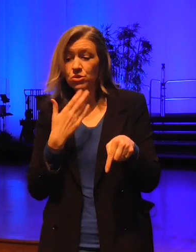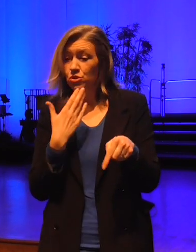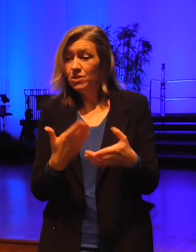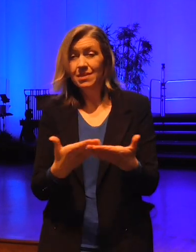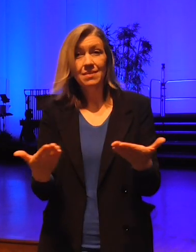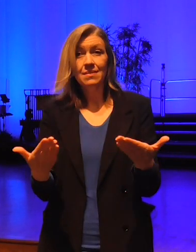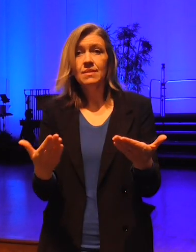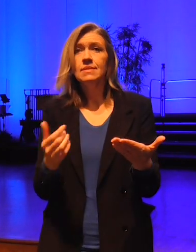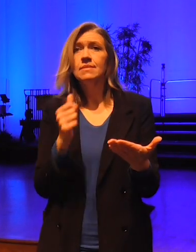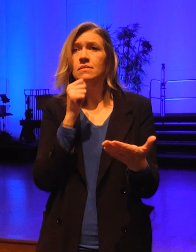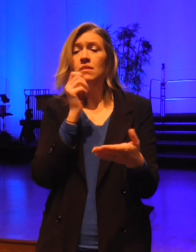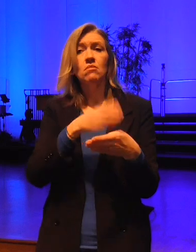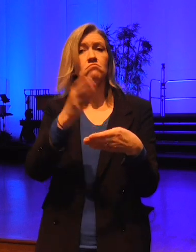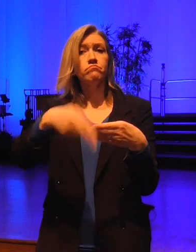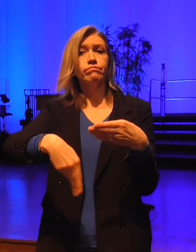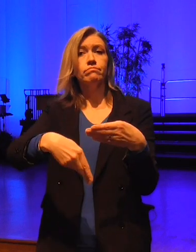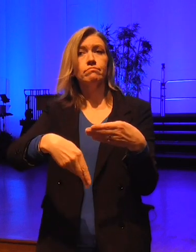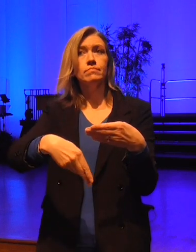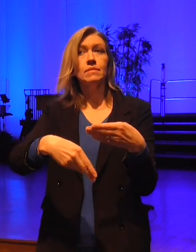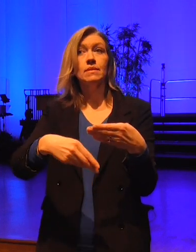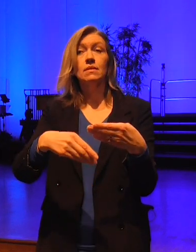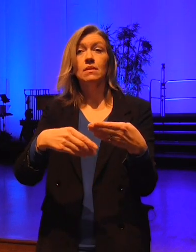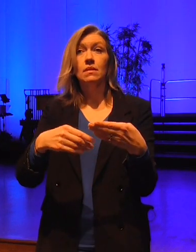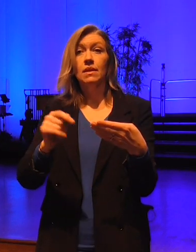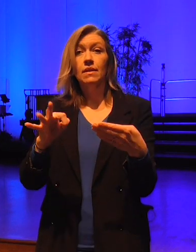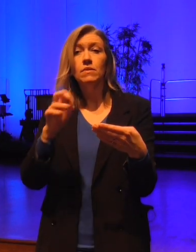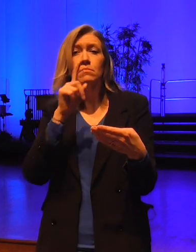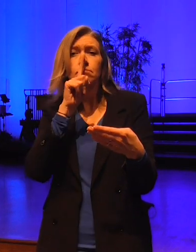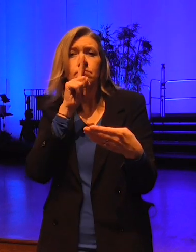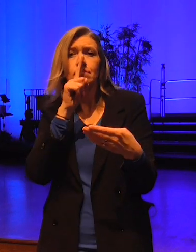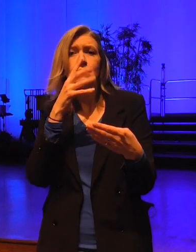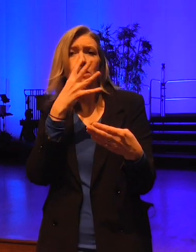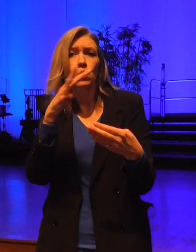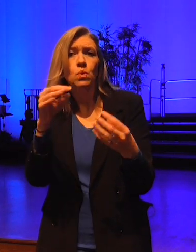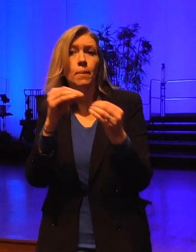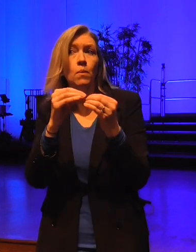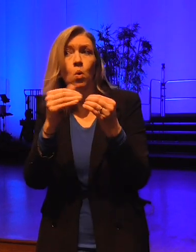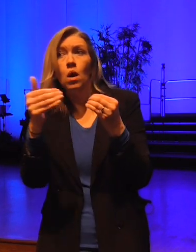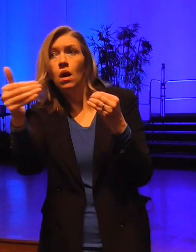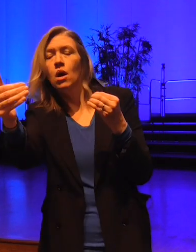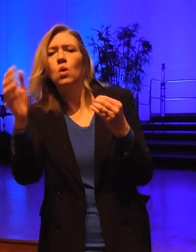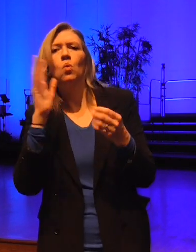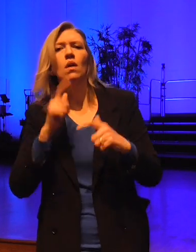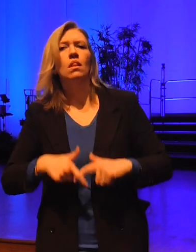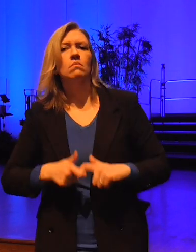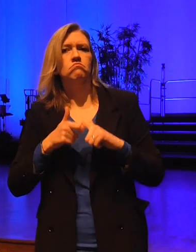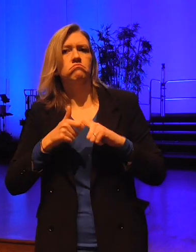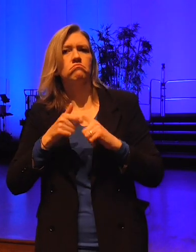that moment but that there's not more to come we stop that momentum so the next time something good